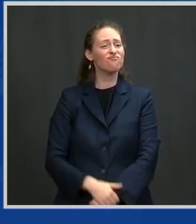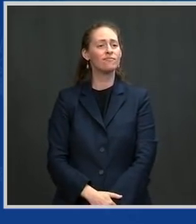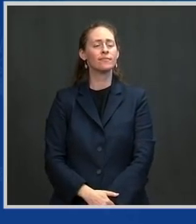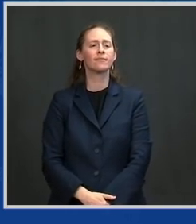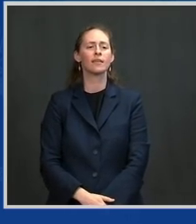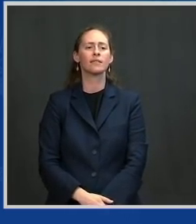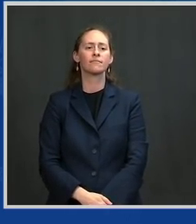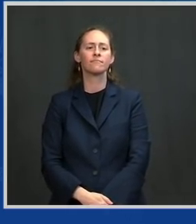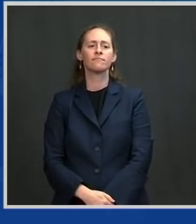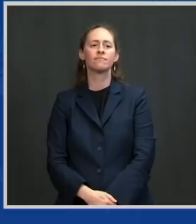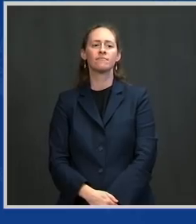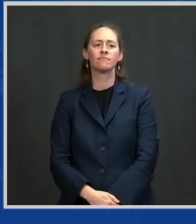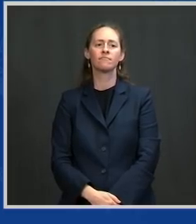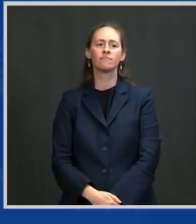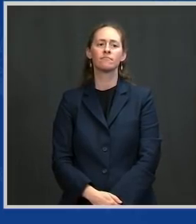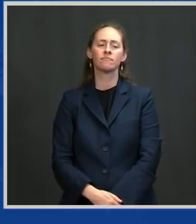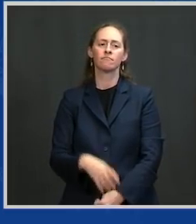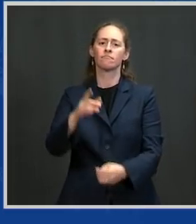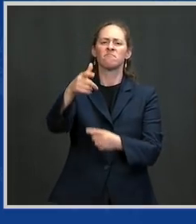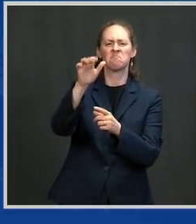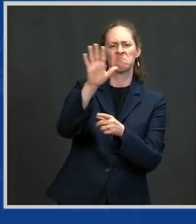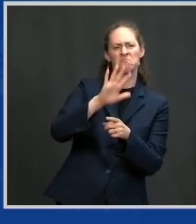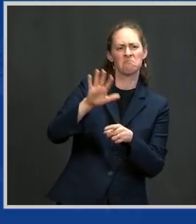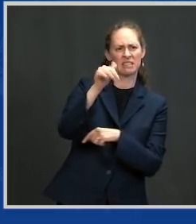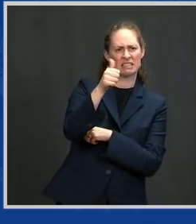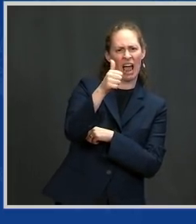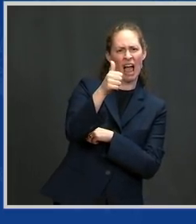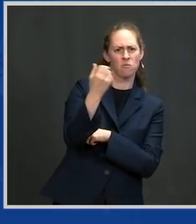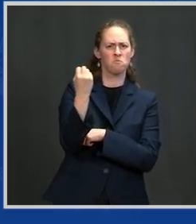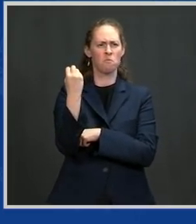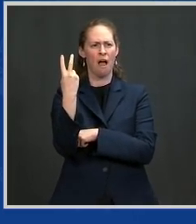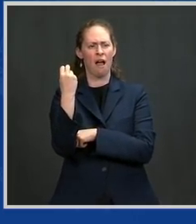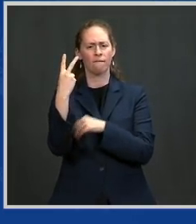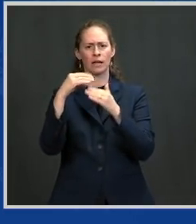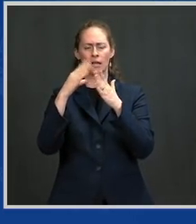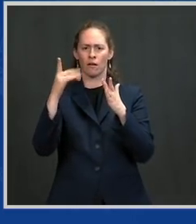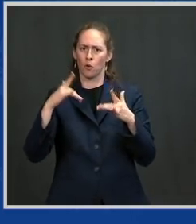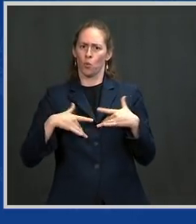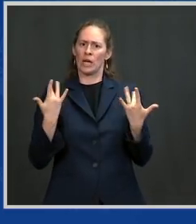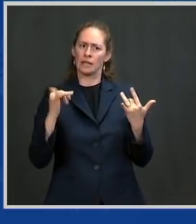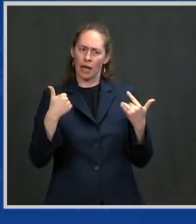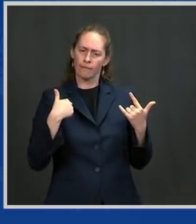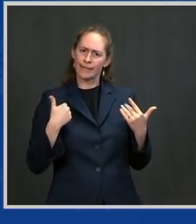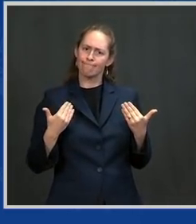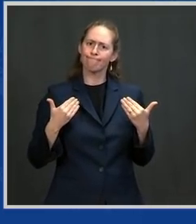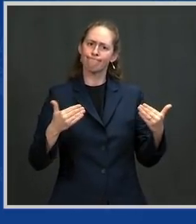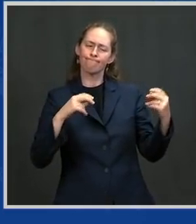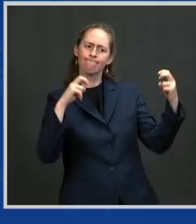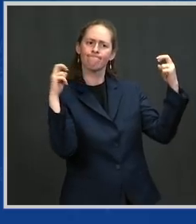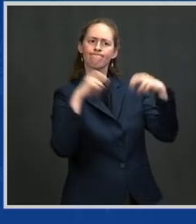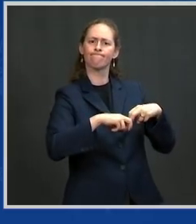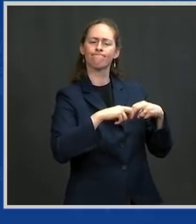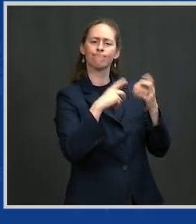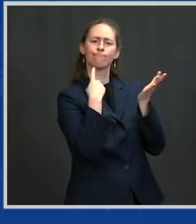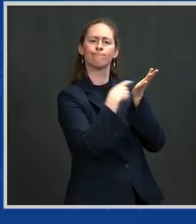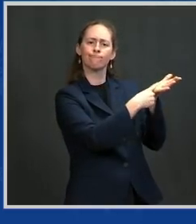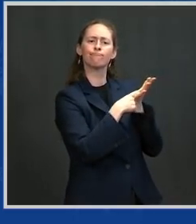saying they were happy that I did that and that I was going to do that. And they thought it was thoroughly appropriate